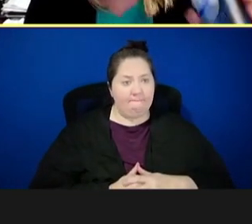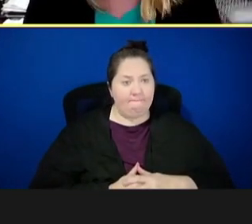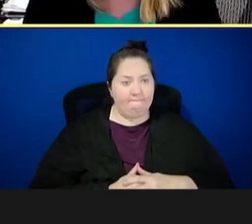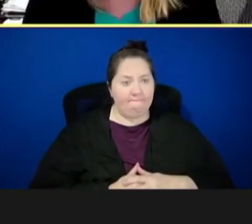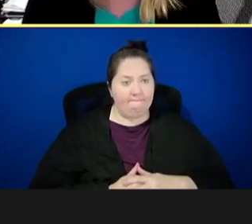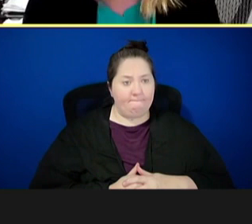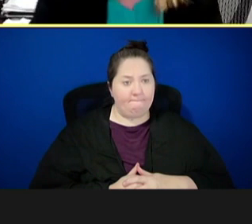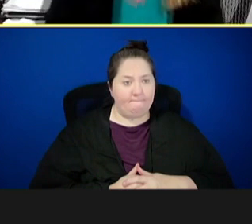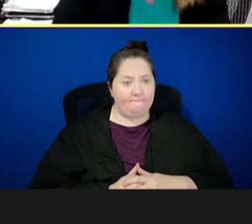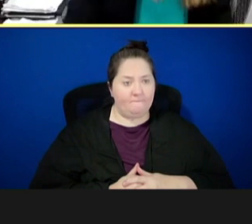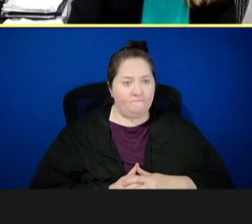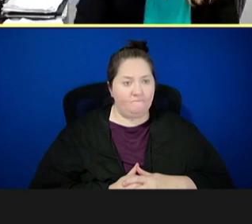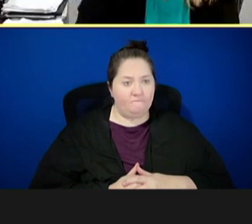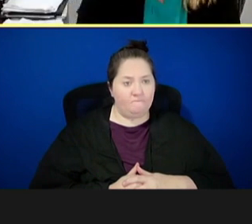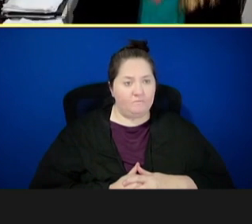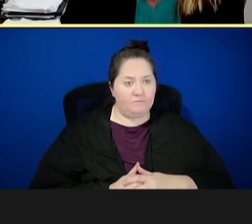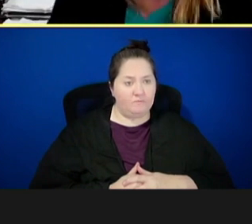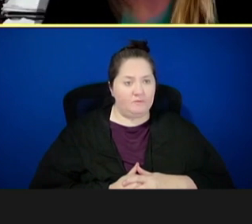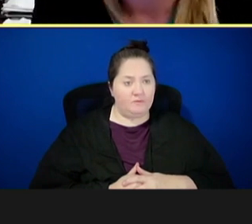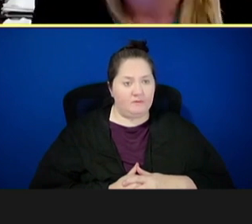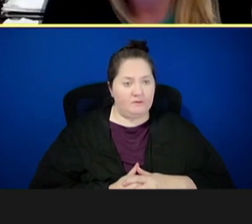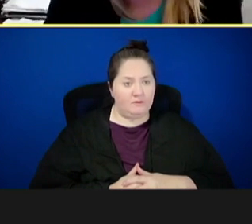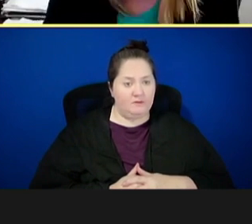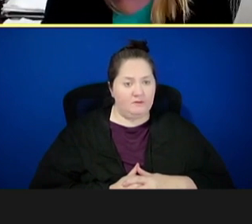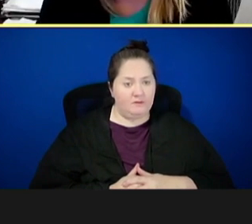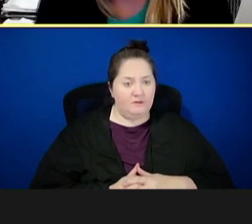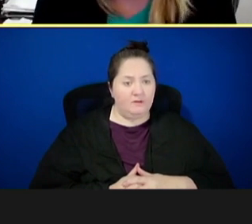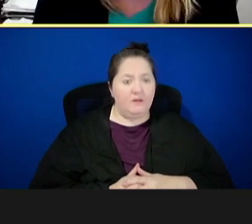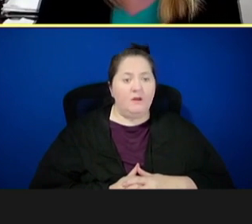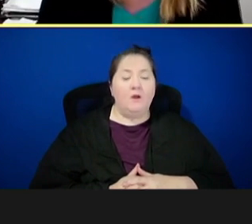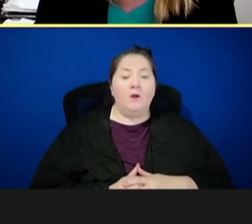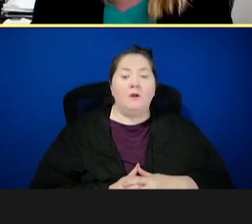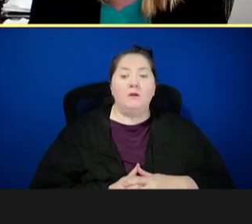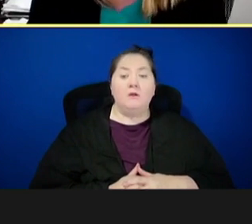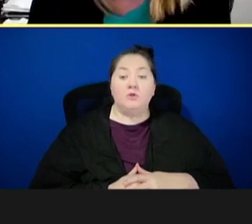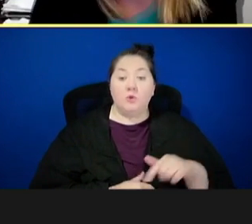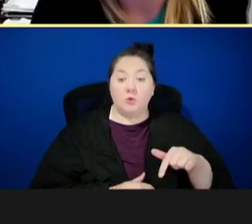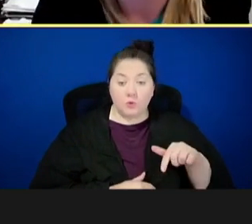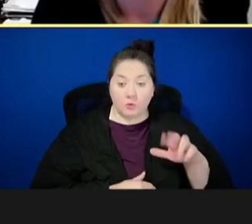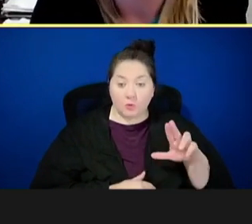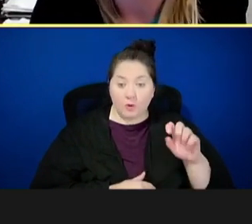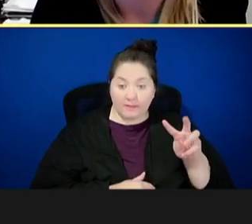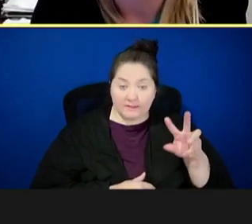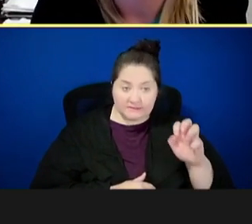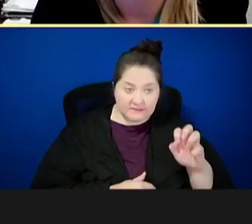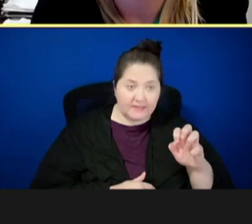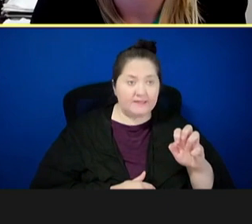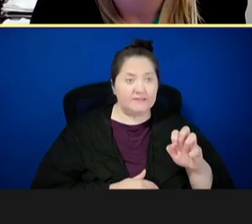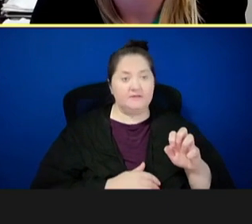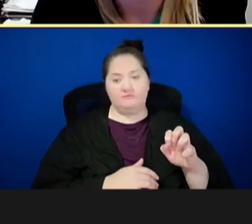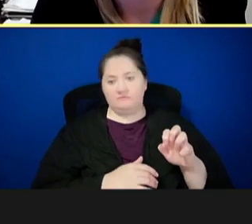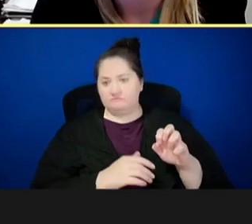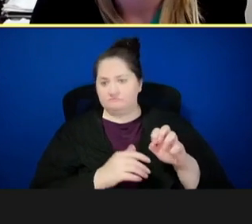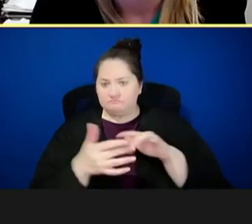So, we performed a qualitative study of semi-structured interviews of pregnant people